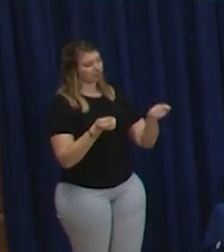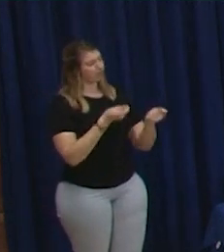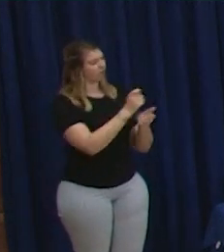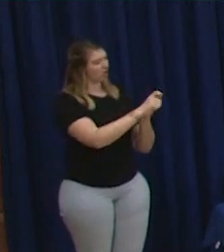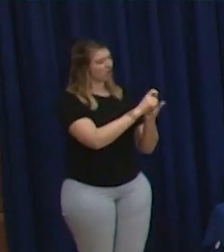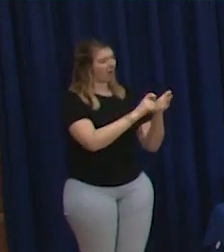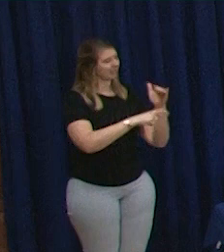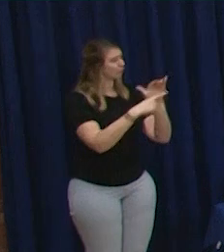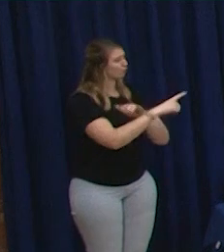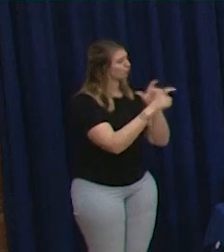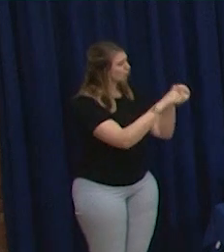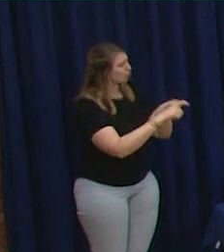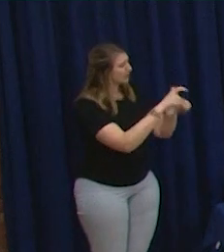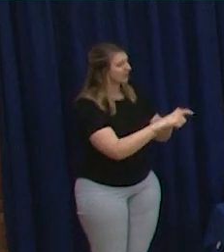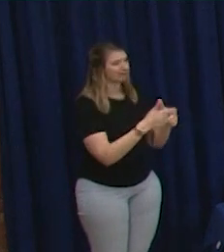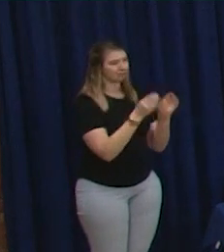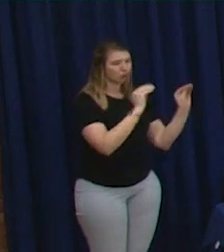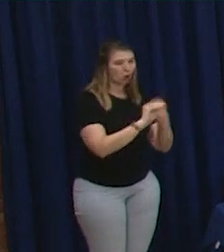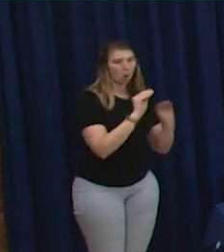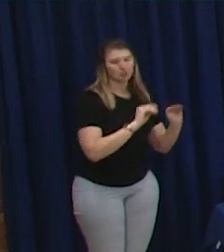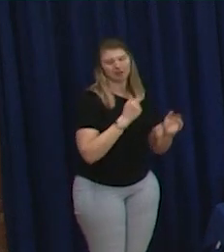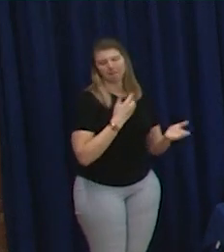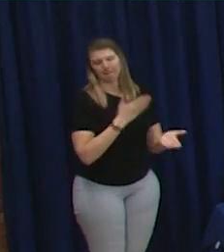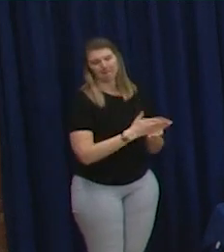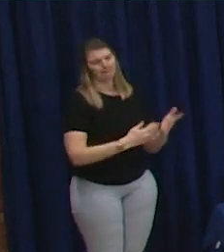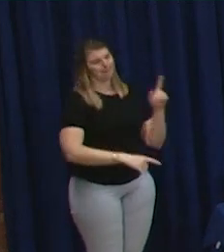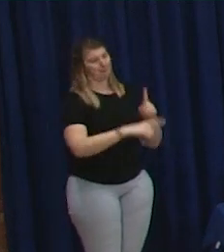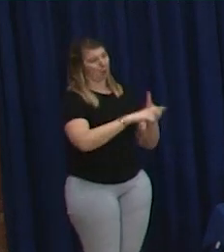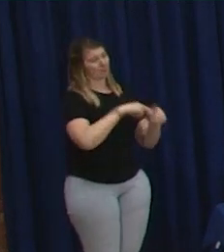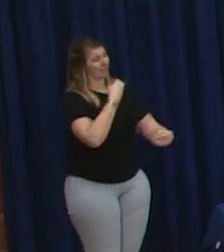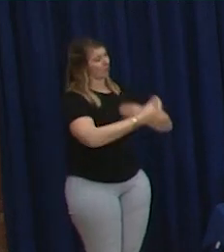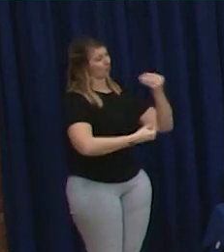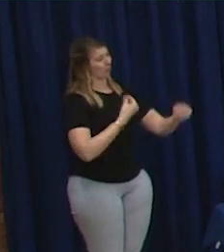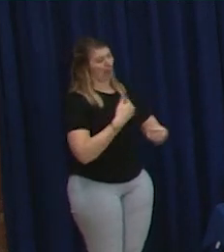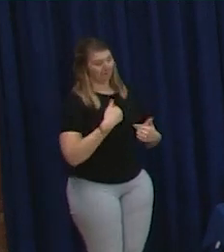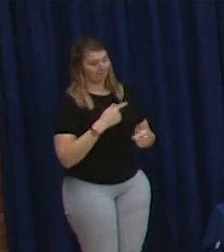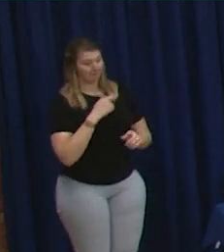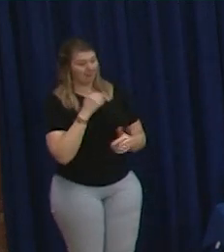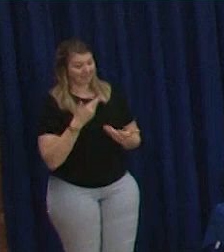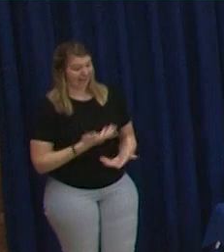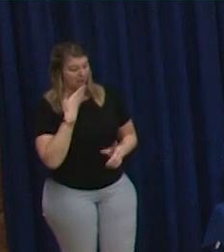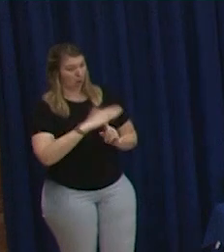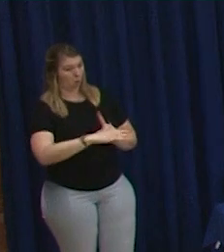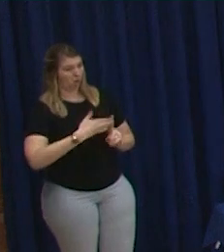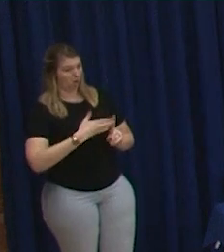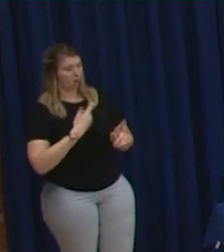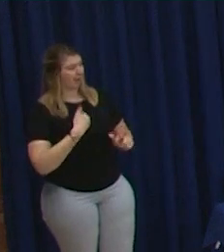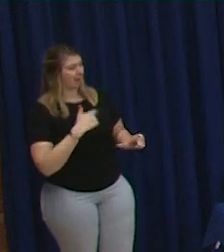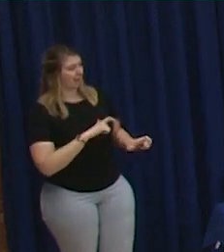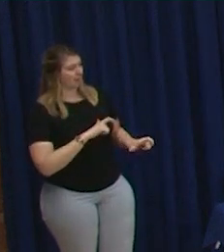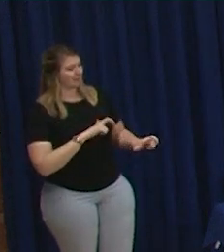I was very handy friendly, post diagnosis I'm still a poet yay, I'm still a recovering academic,